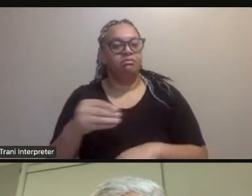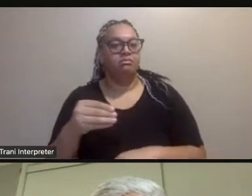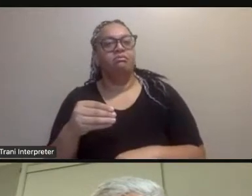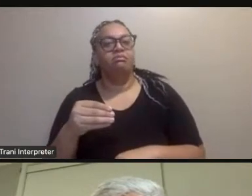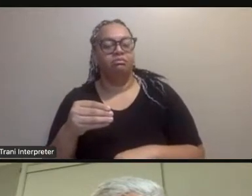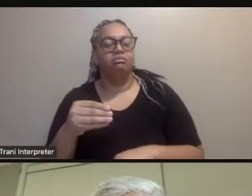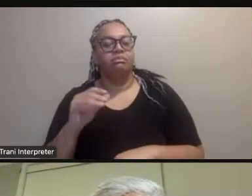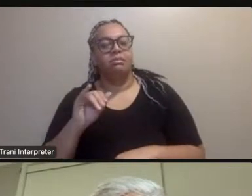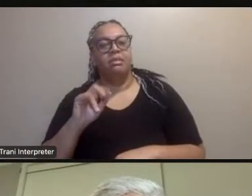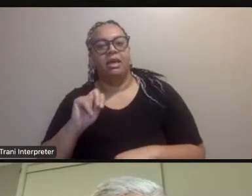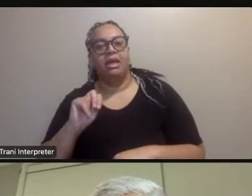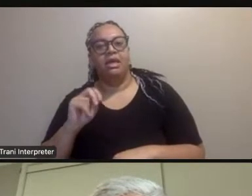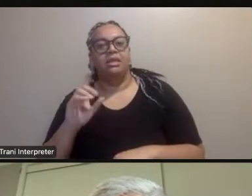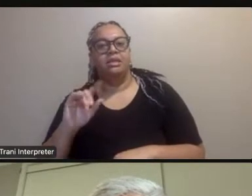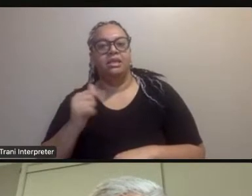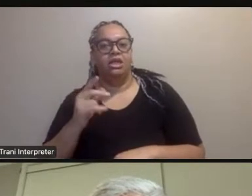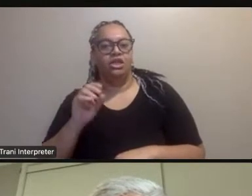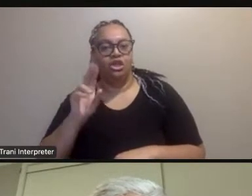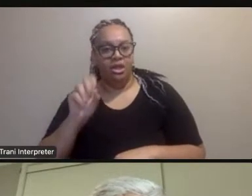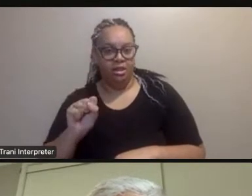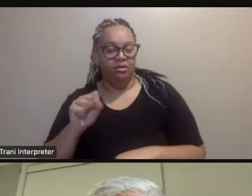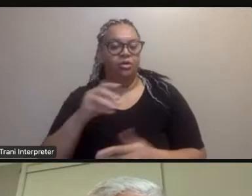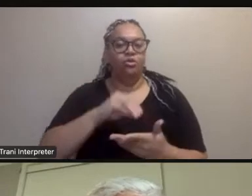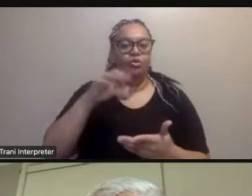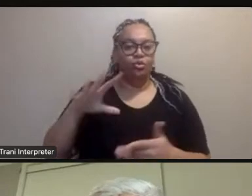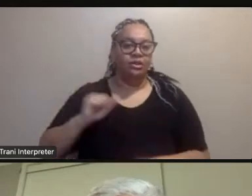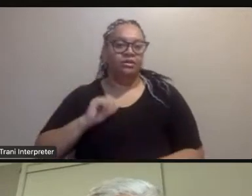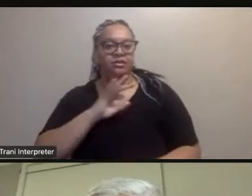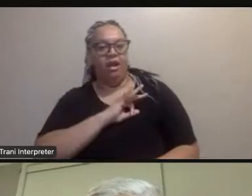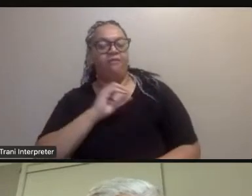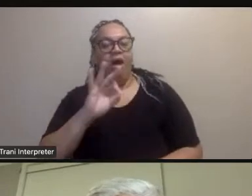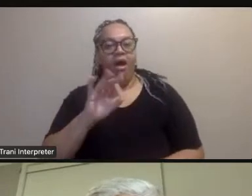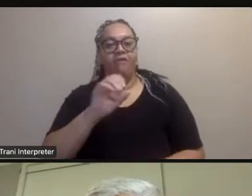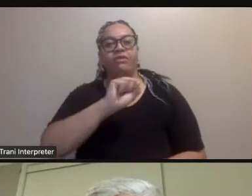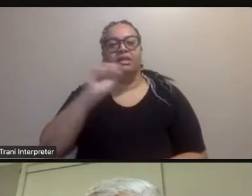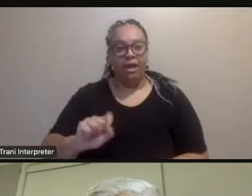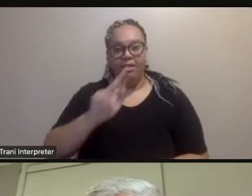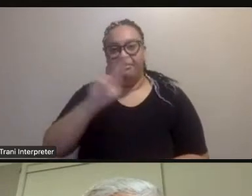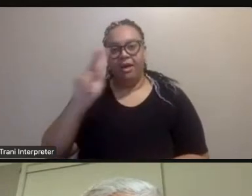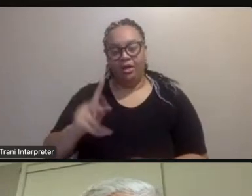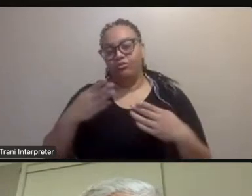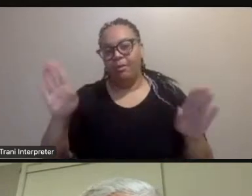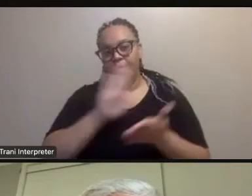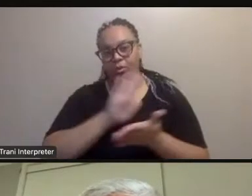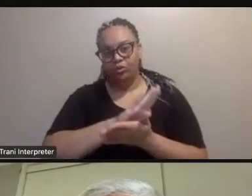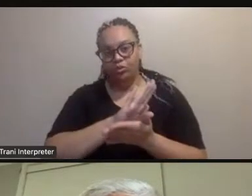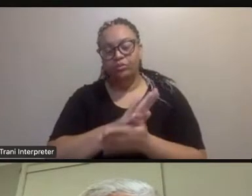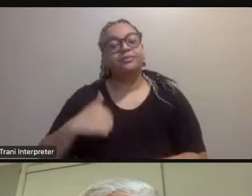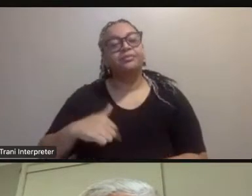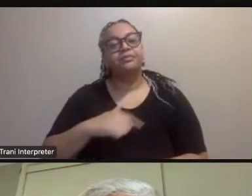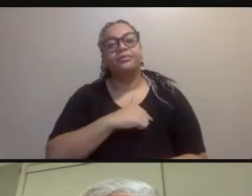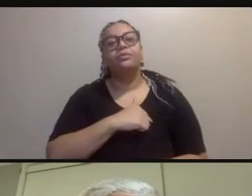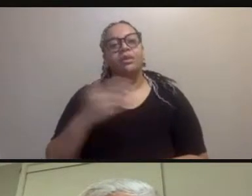HONOR PAST PRESENT AND FUTURE